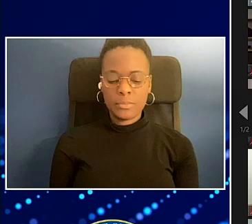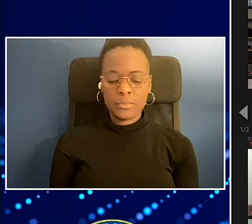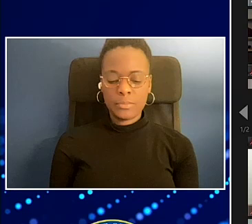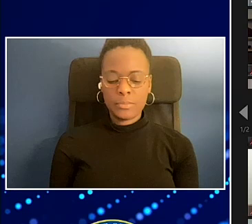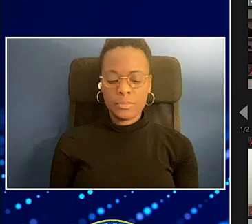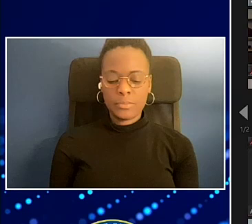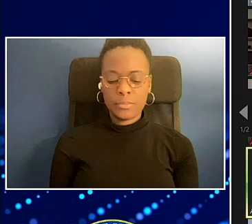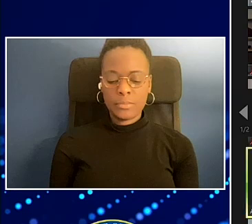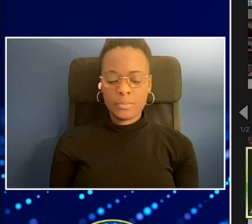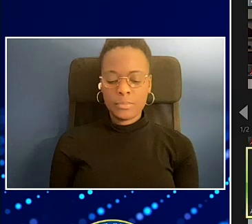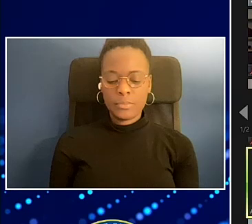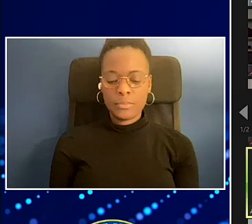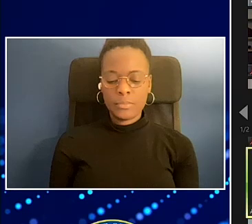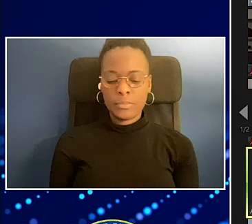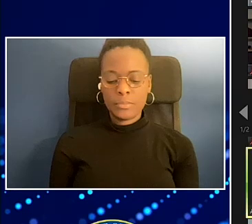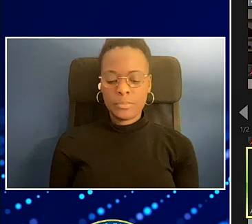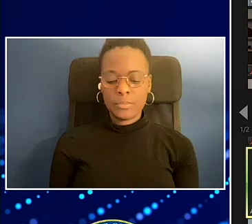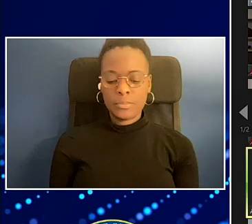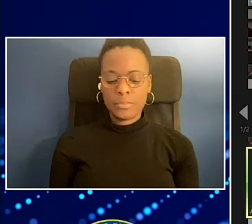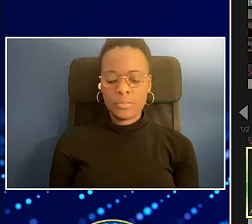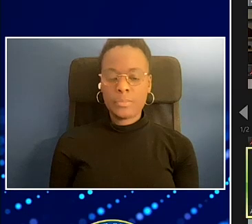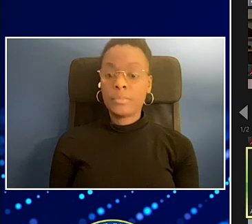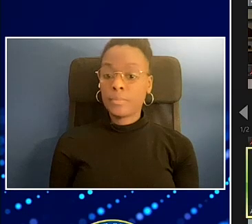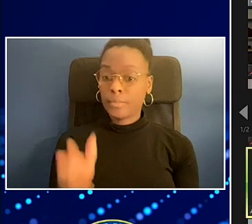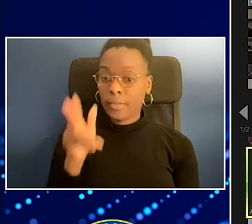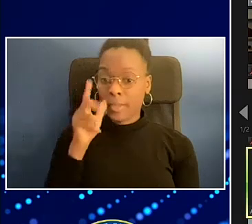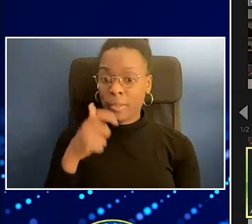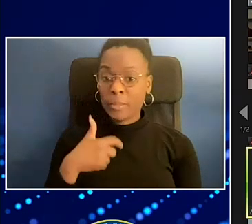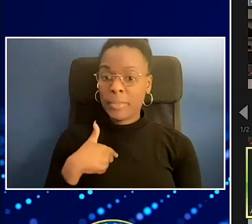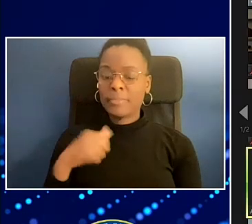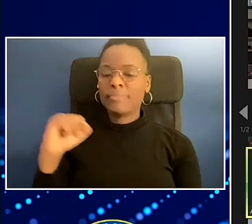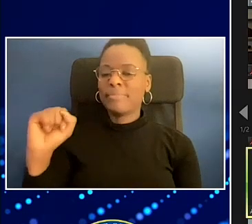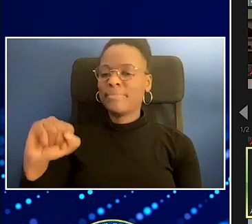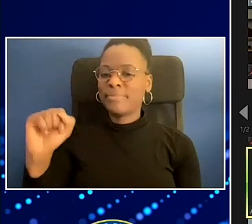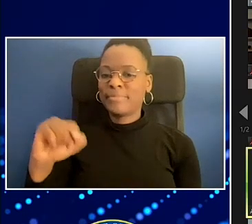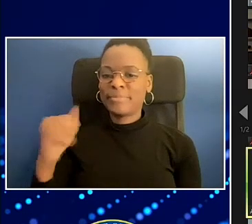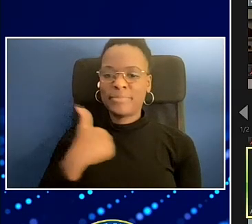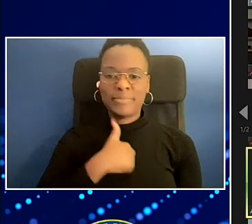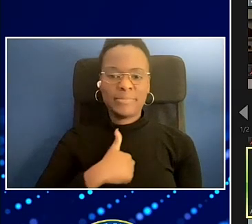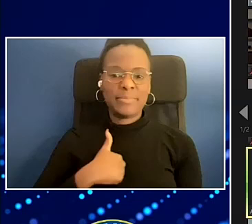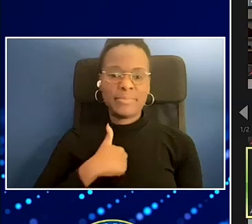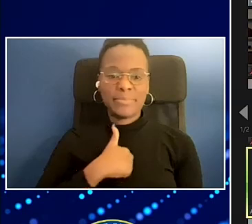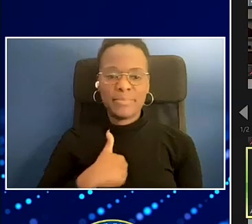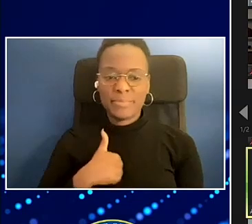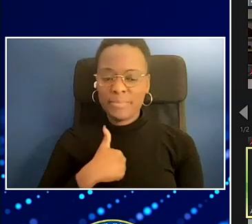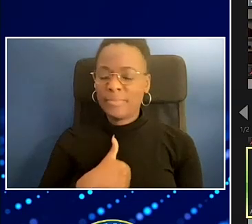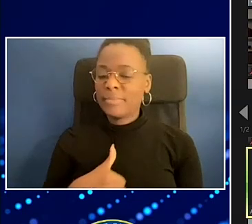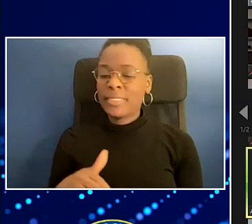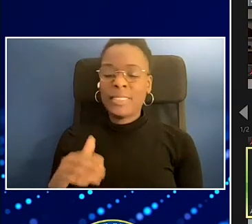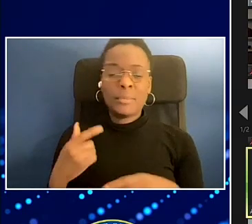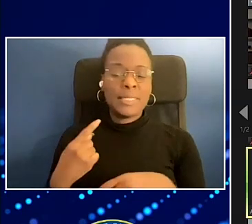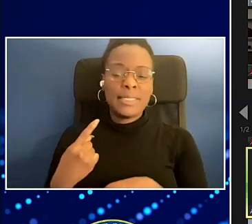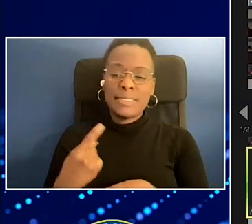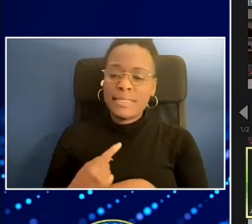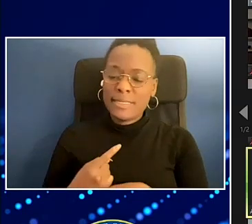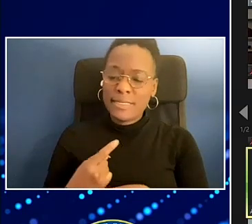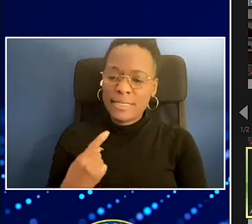Can you hear me now? We can. Yes, welcome. I apologize. It's been a day. No. Hello? Okay. I'll just quickly jump into it.